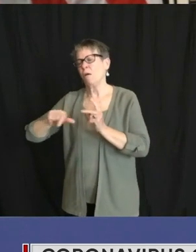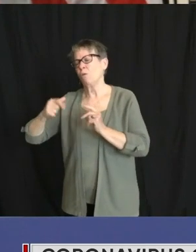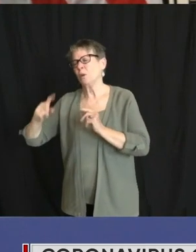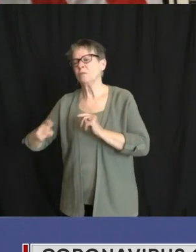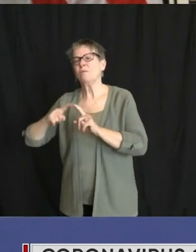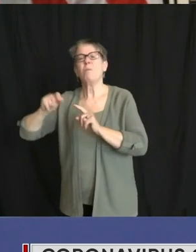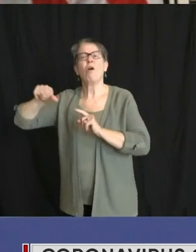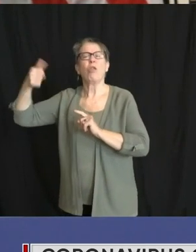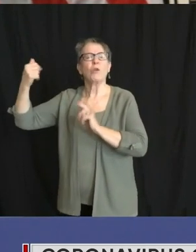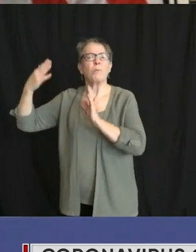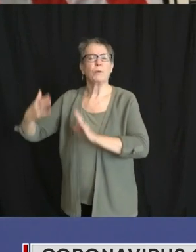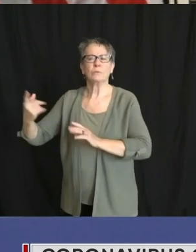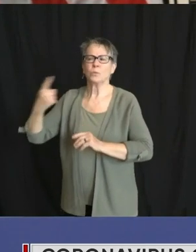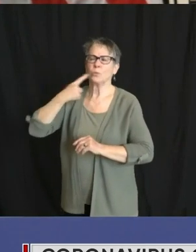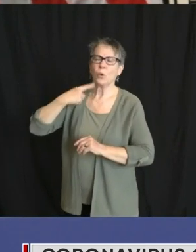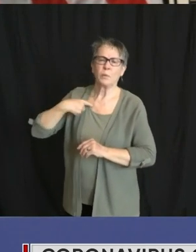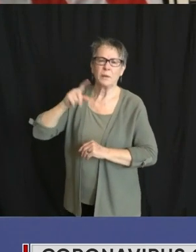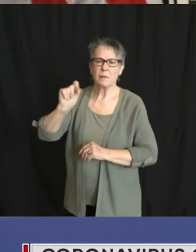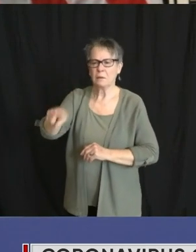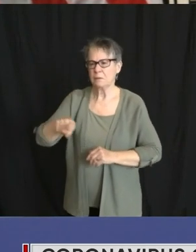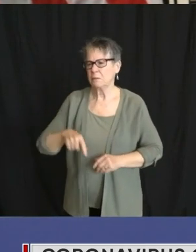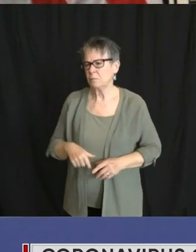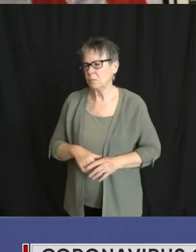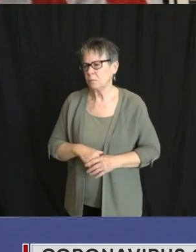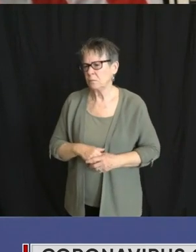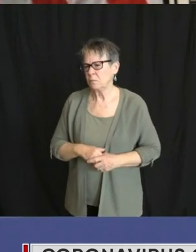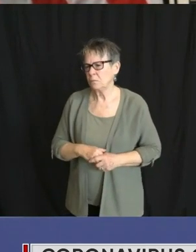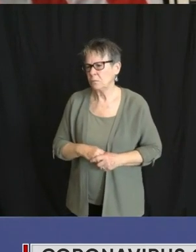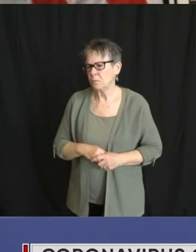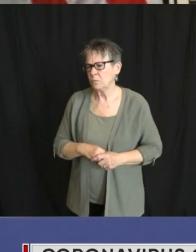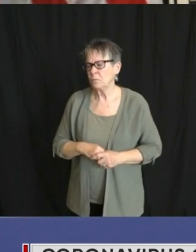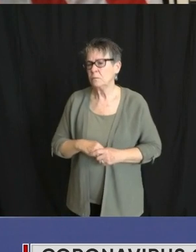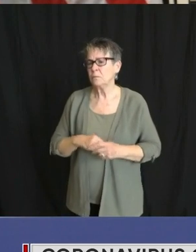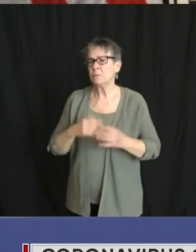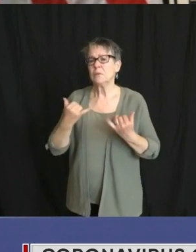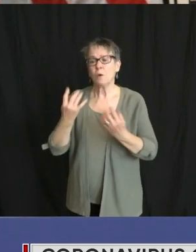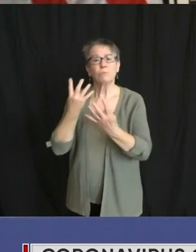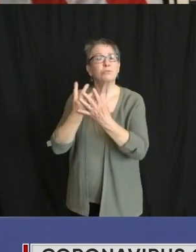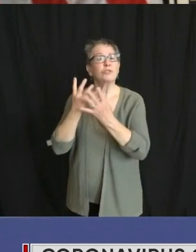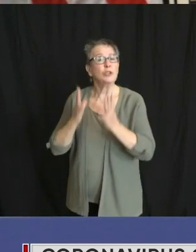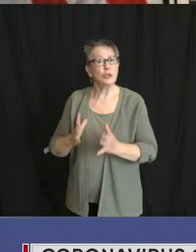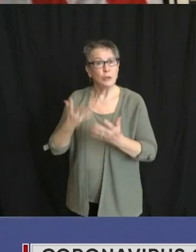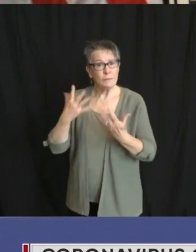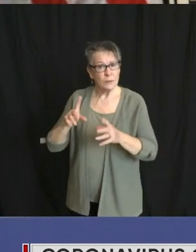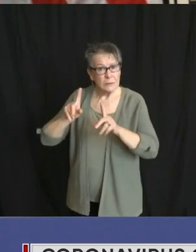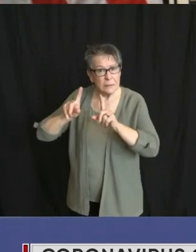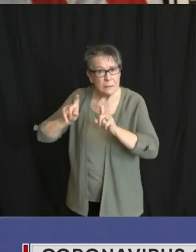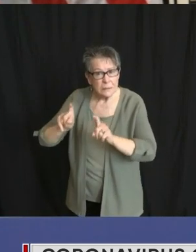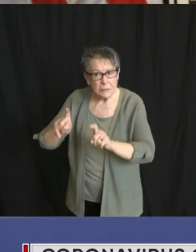CAN YOU GIVE ANY UPDATED DETAILS ON THE STATE'S PLAN TO TEST PRISON INMATES AND WHETHER